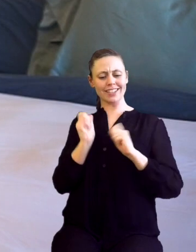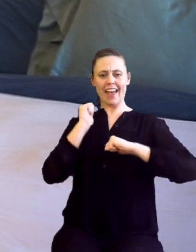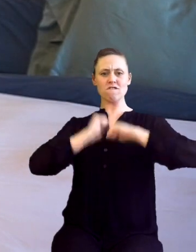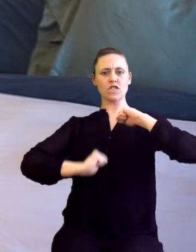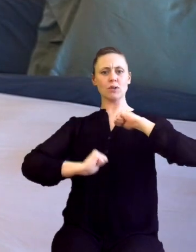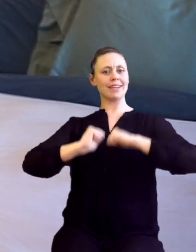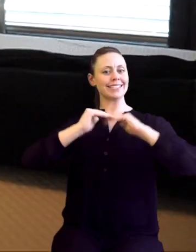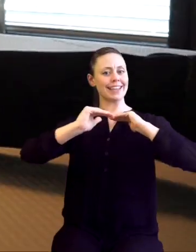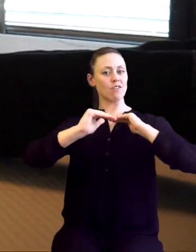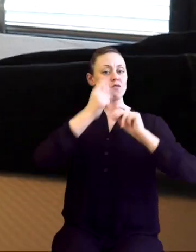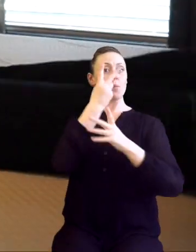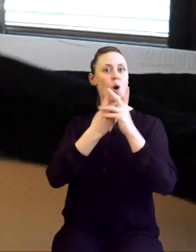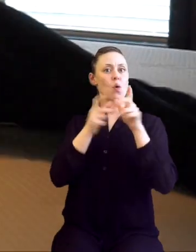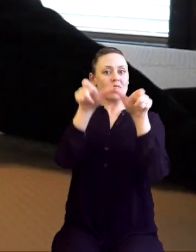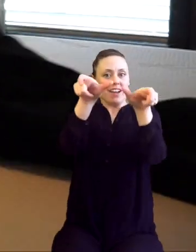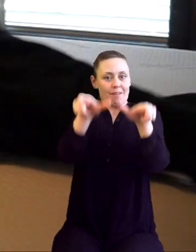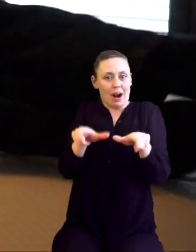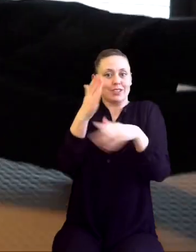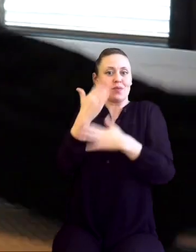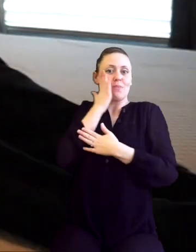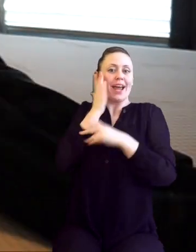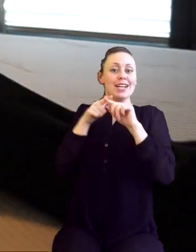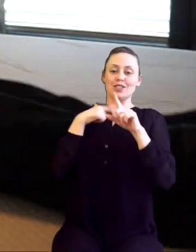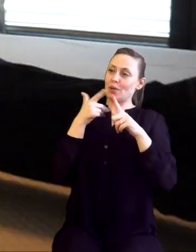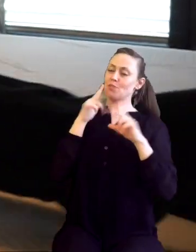on to your side of the bed. This will greatly benefit couples who enjoy